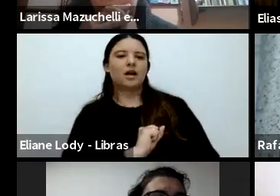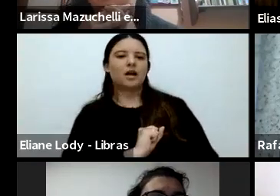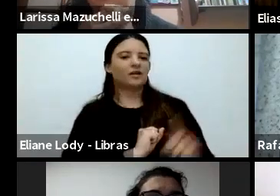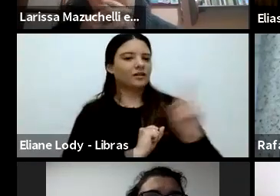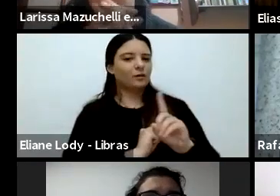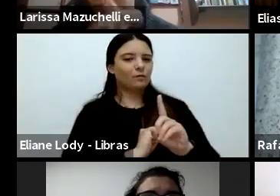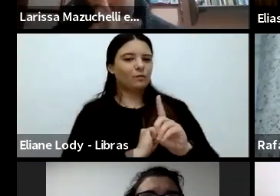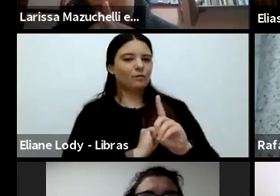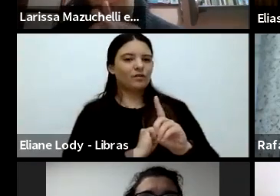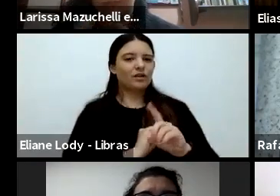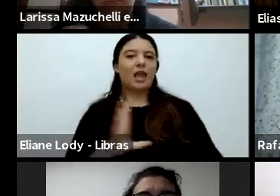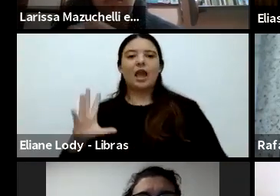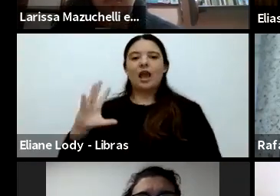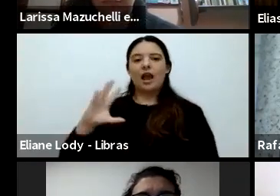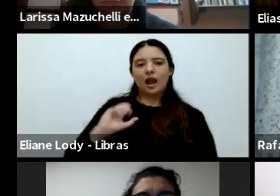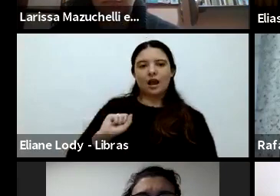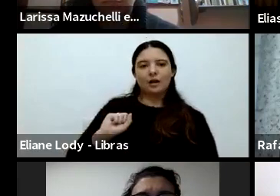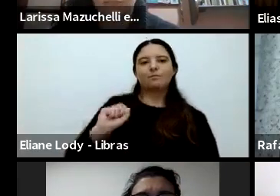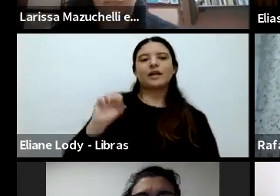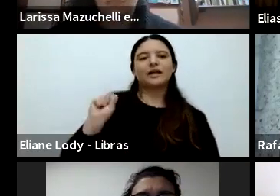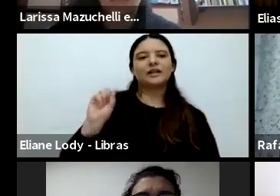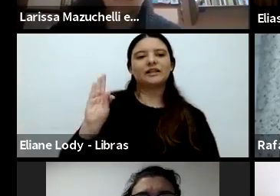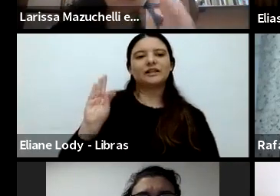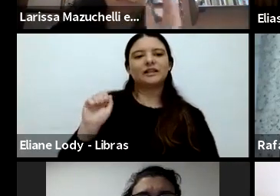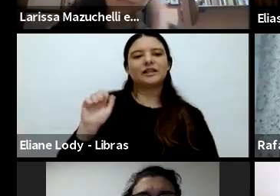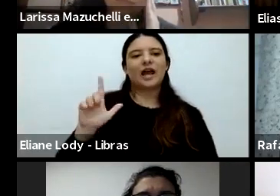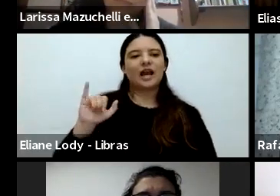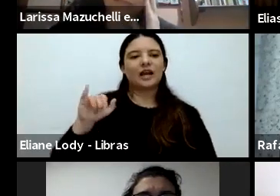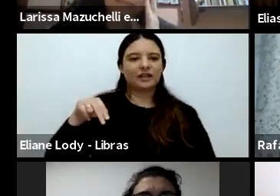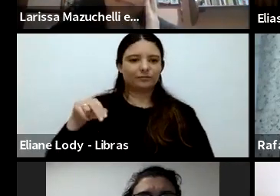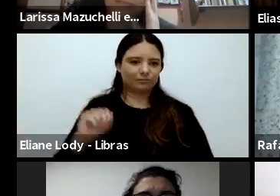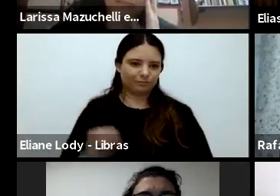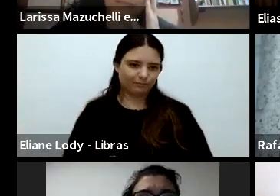So, but you know defect ology.